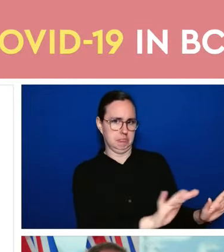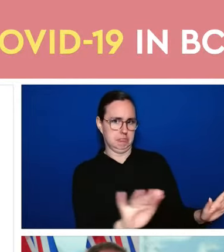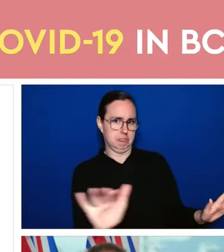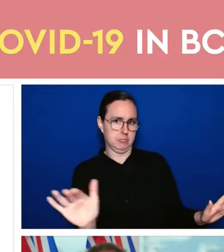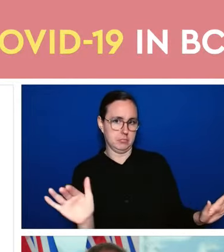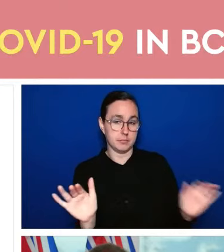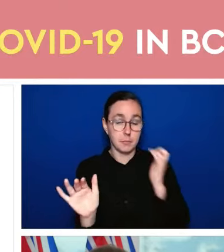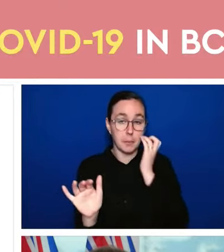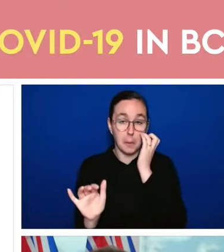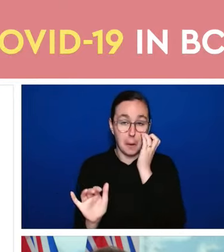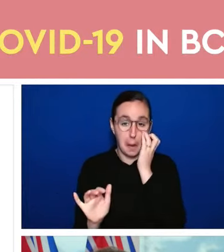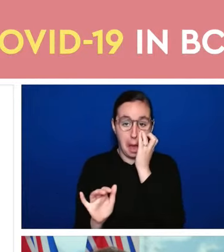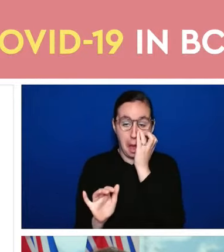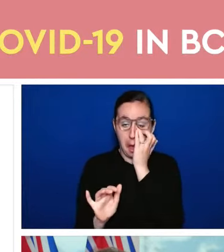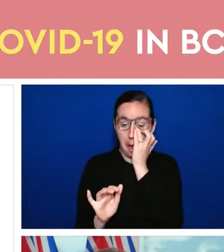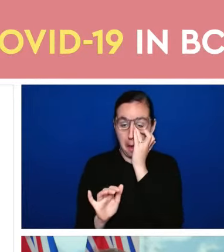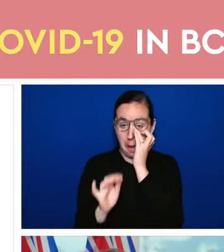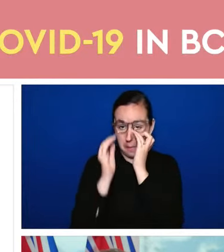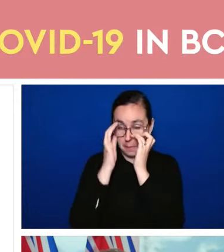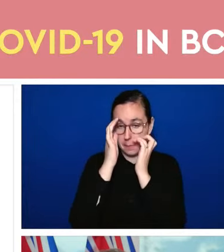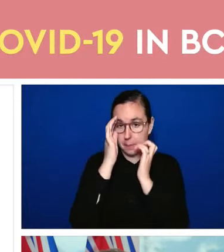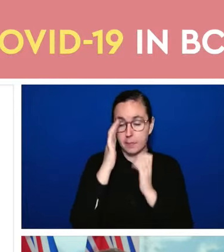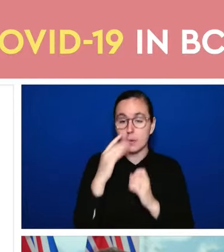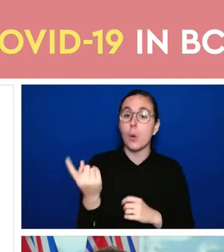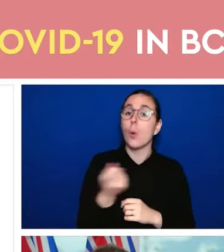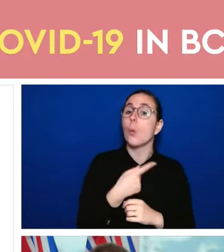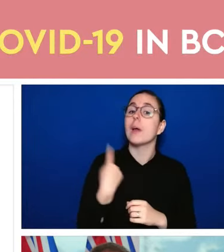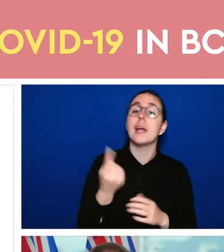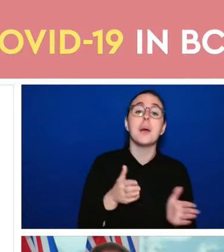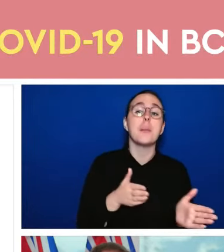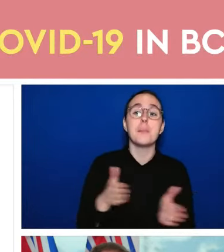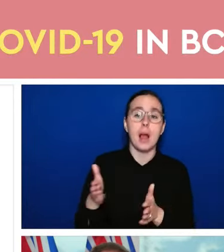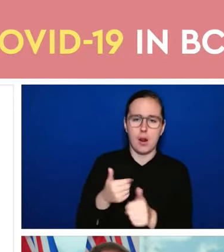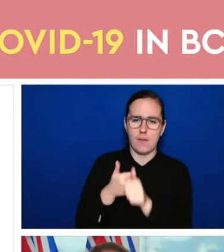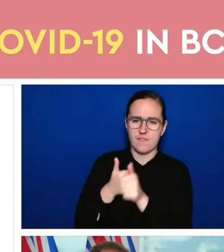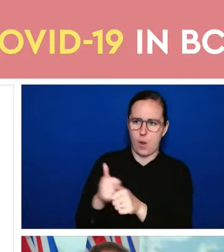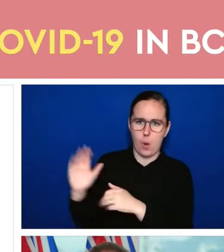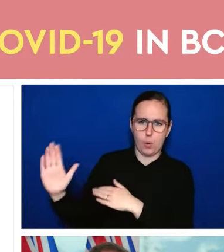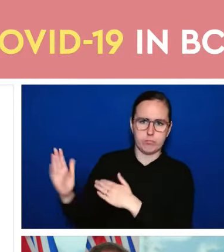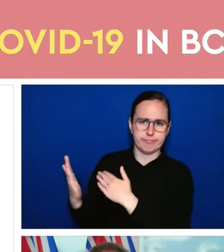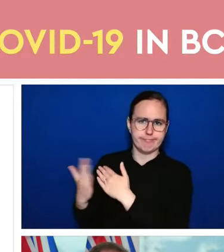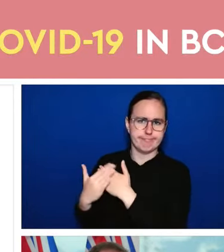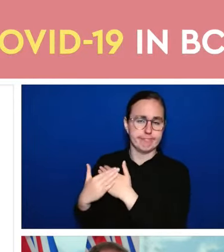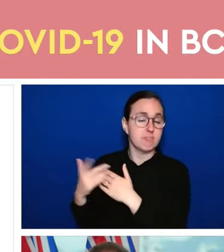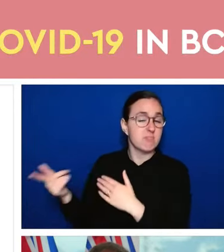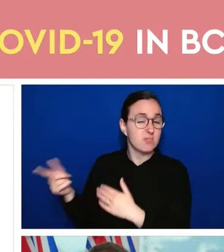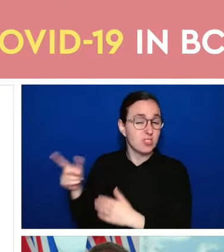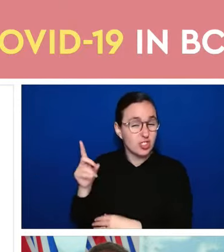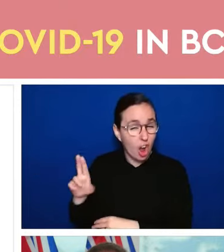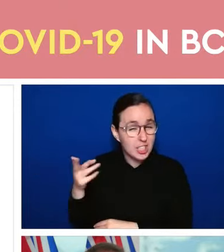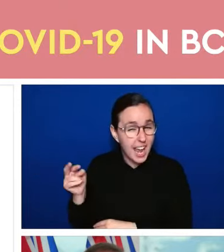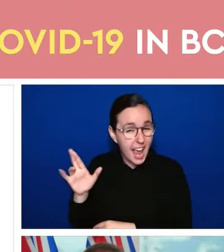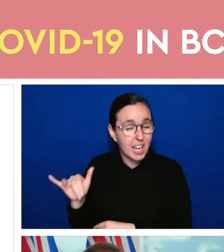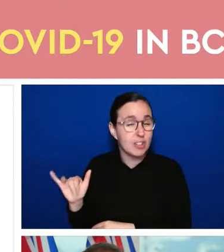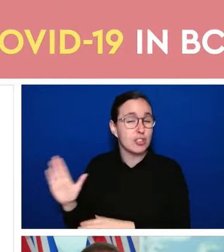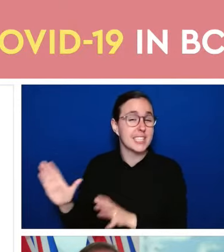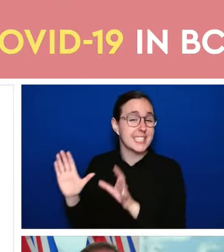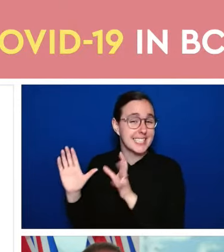work performed by doctor Henry and thirty. For additional